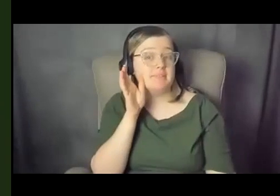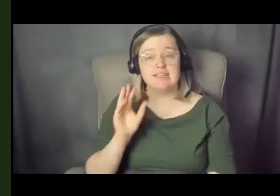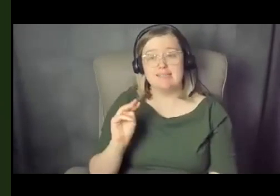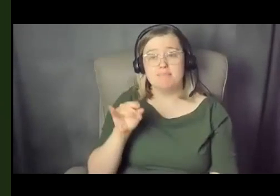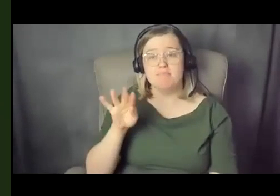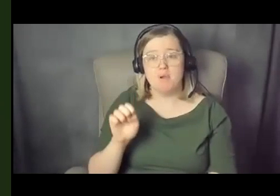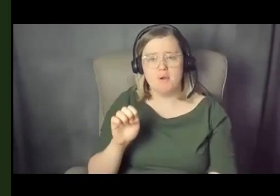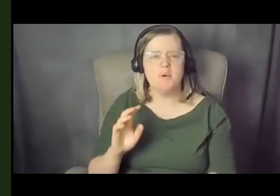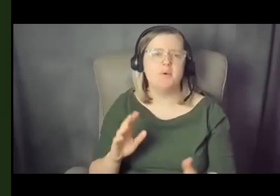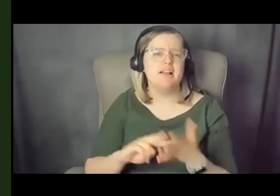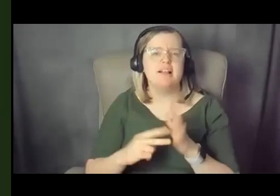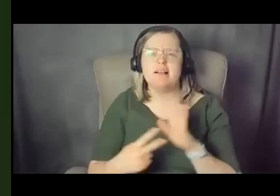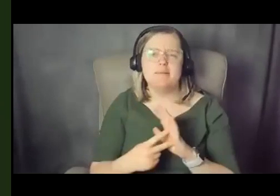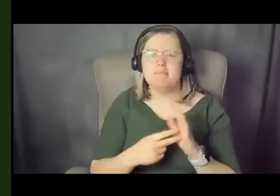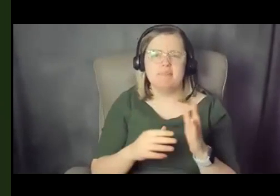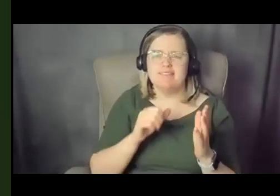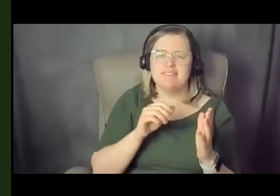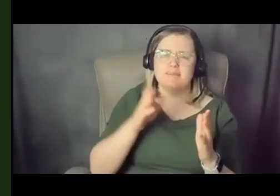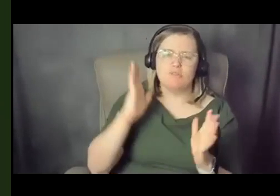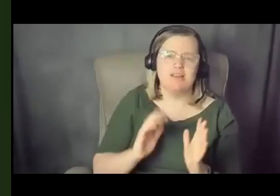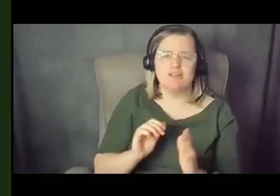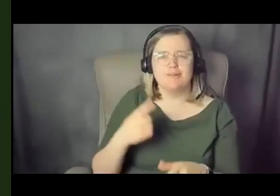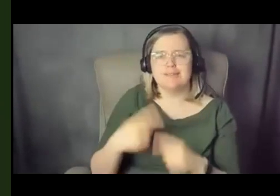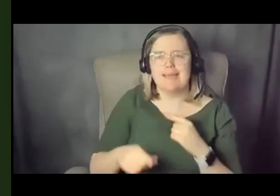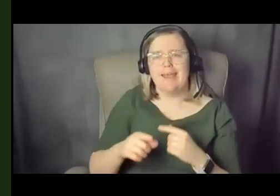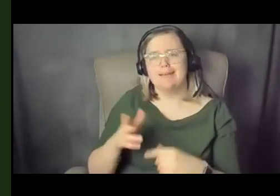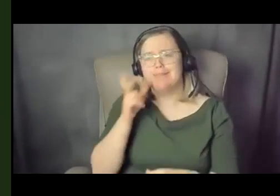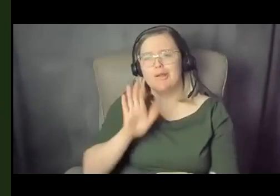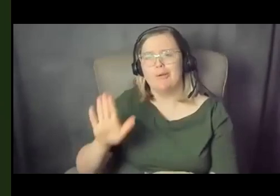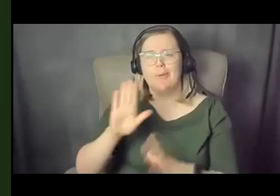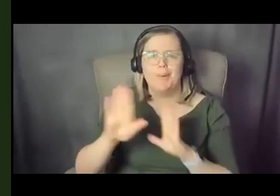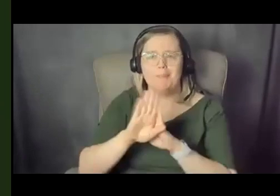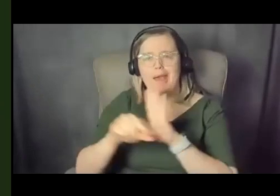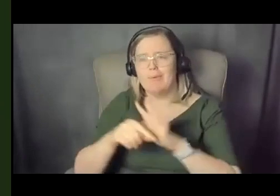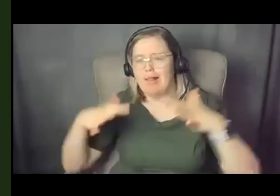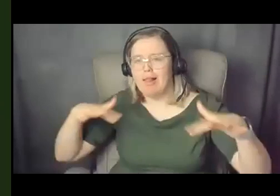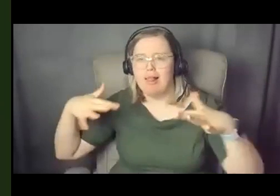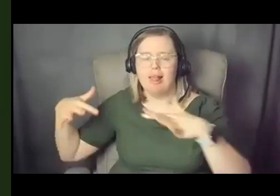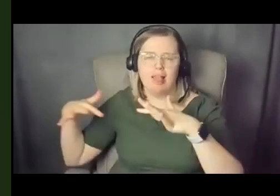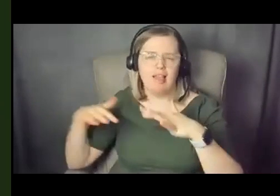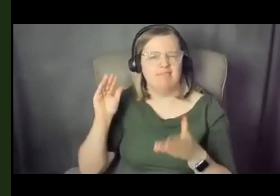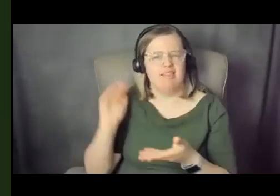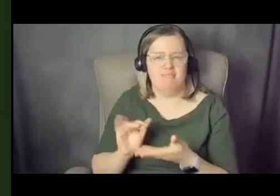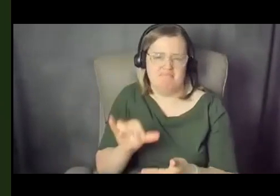That's to reduce the background noise for your presenters, you can ask questions at any point during the presentation, using